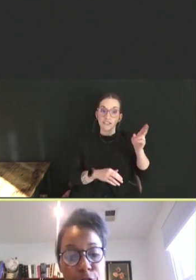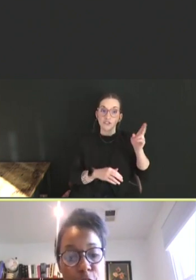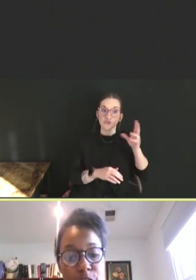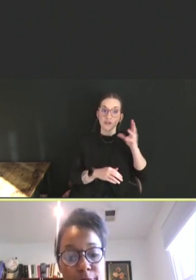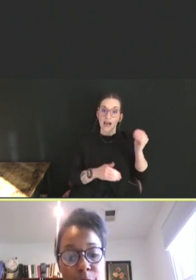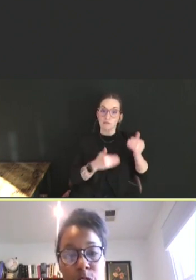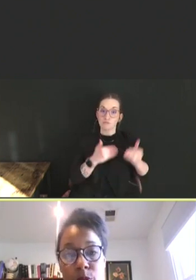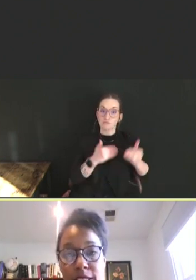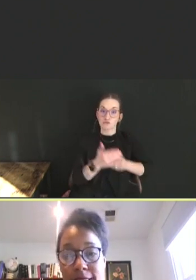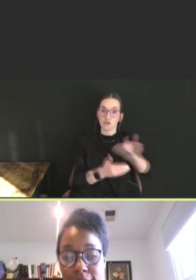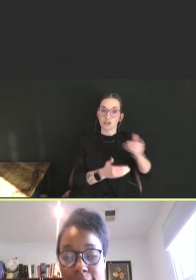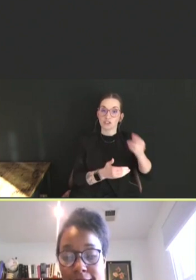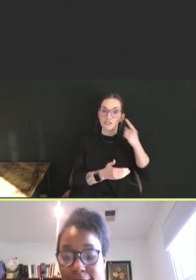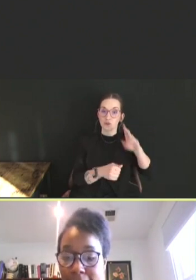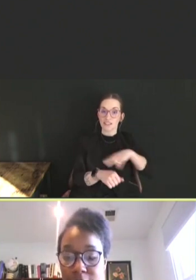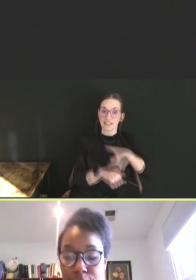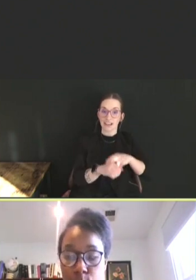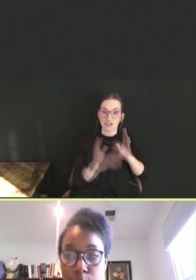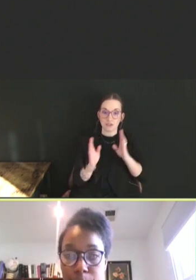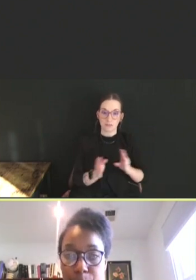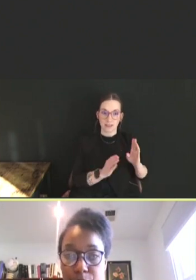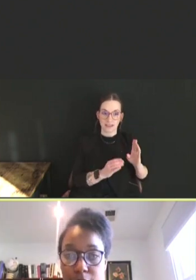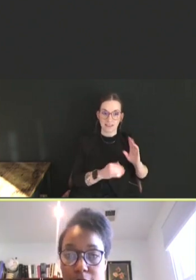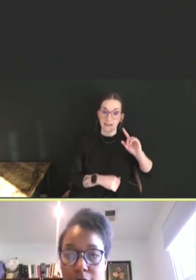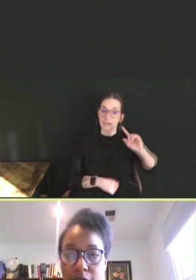The first plan was released in 1994.